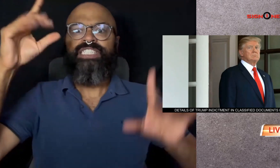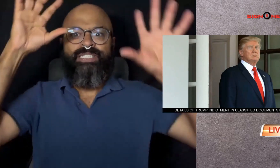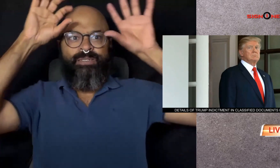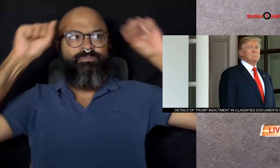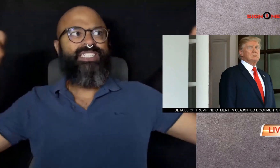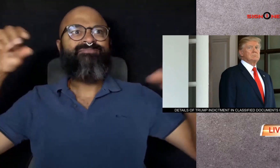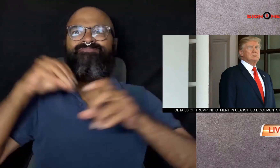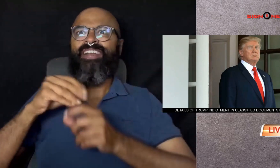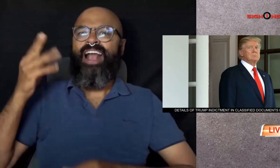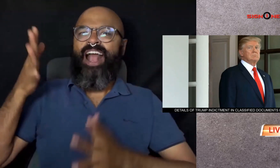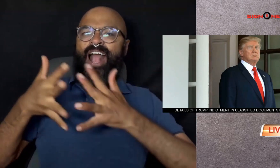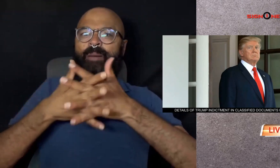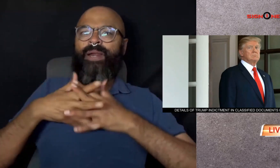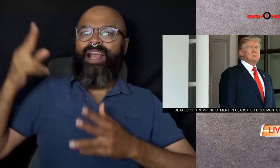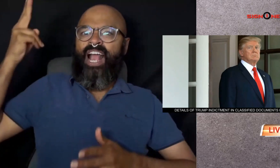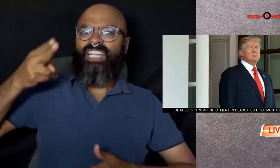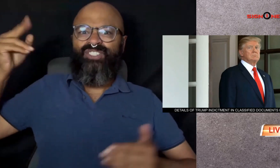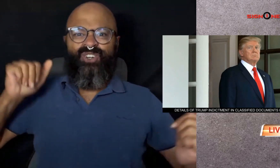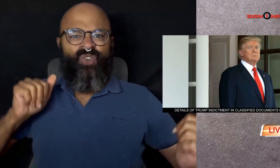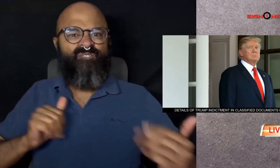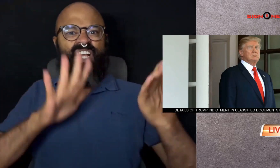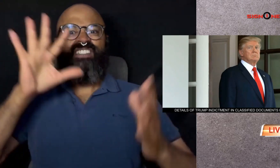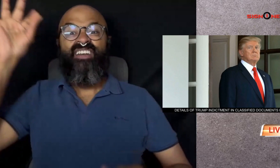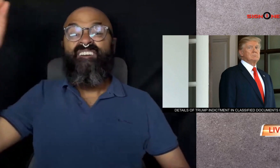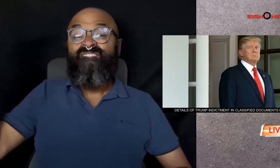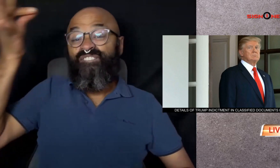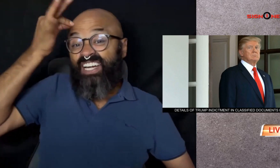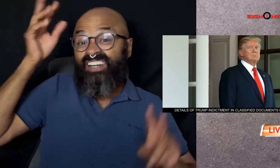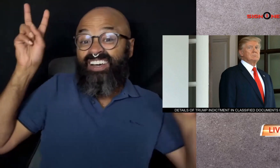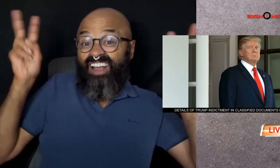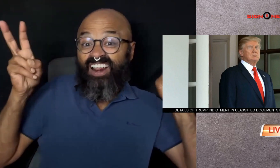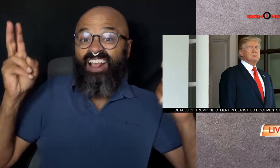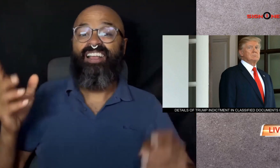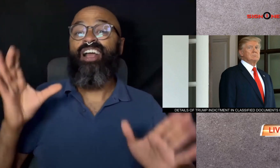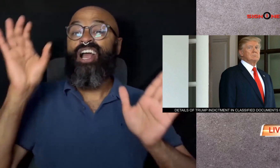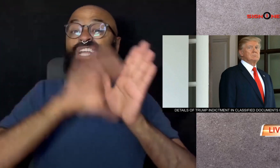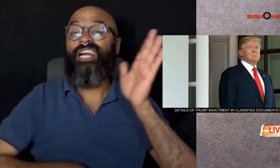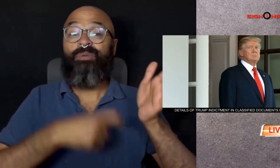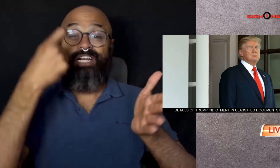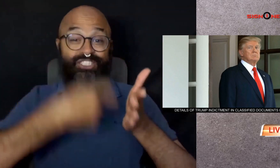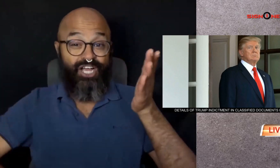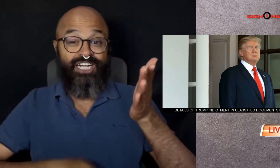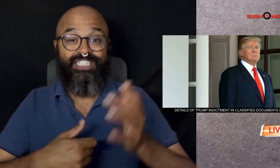Trump is now the first president in American history to face federal criminal charges